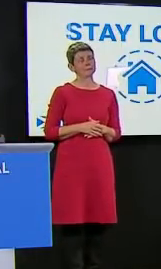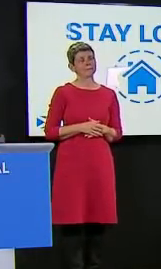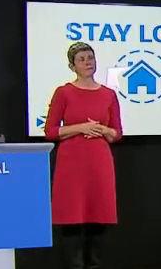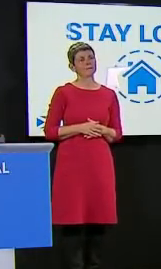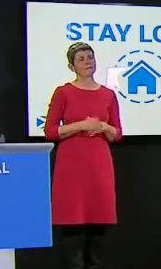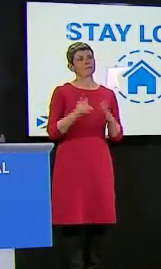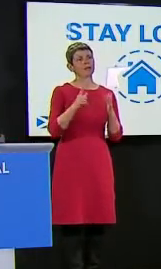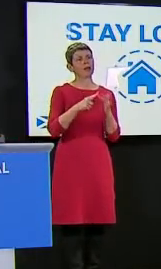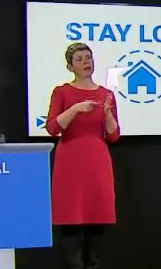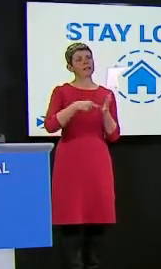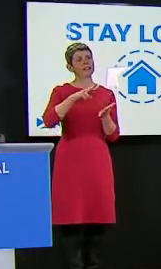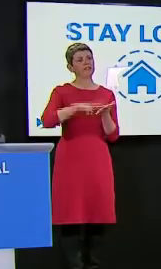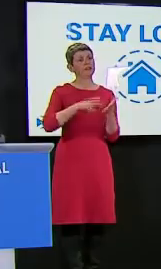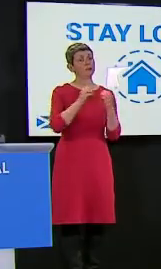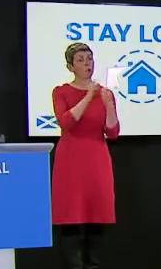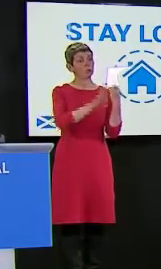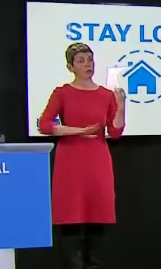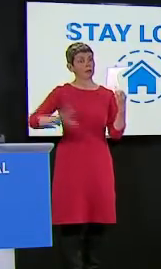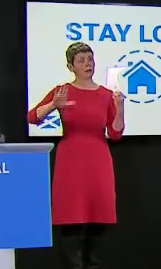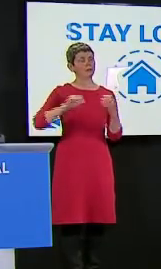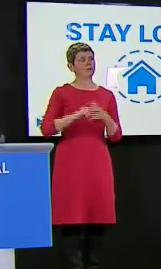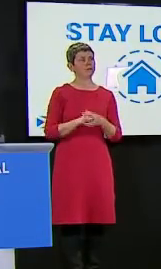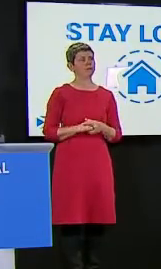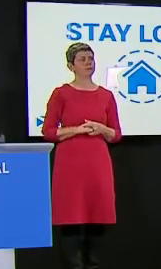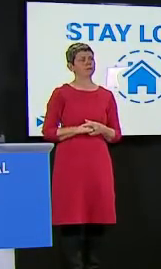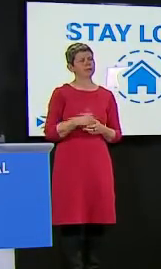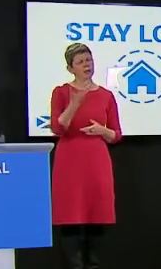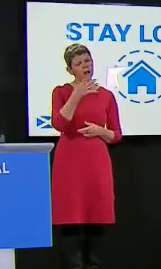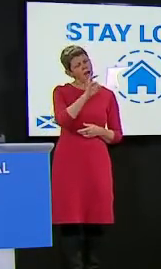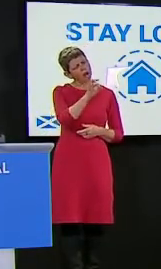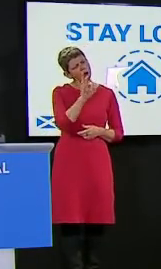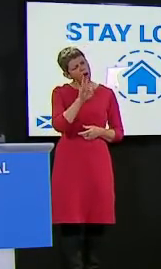good afternoon can i ask you about the travel timetable that you've announced